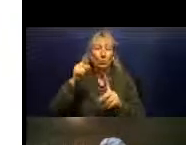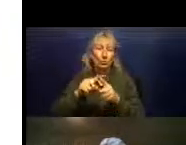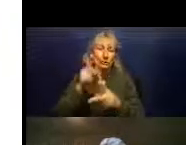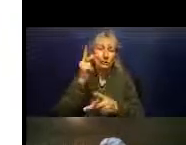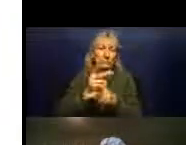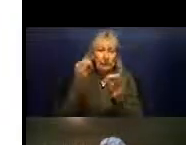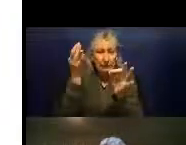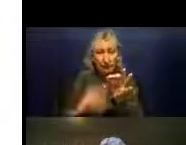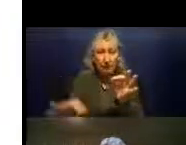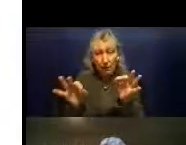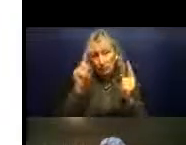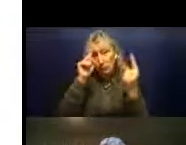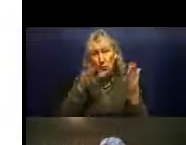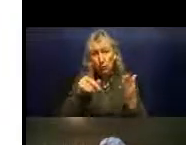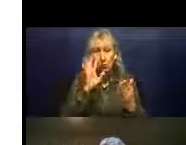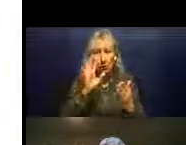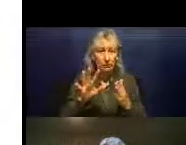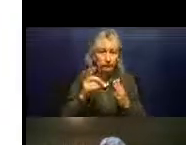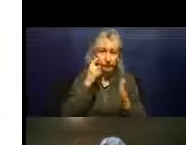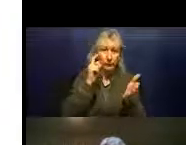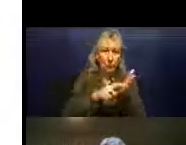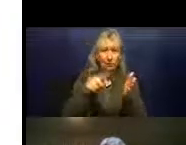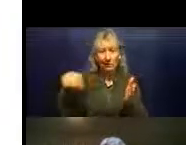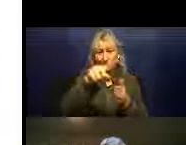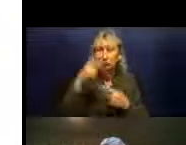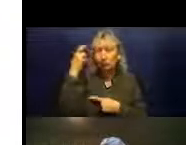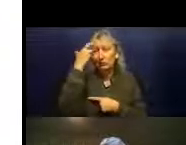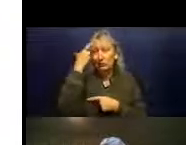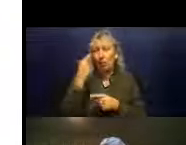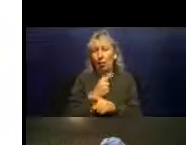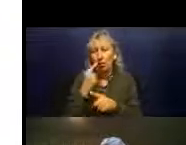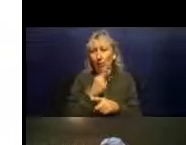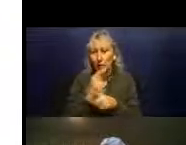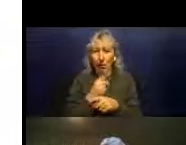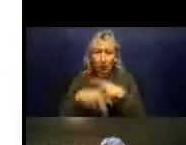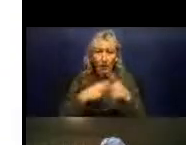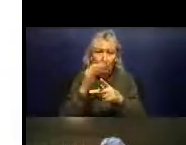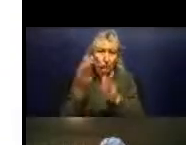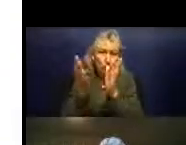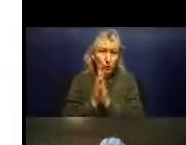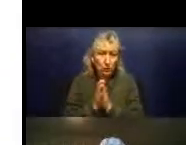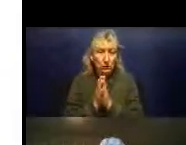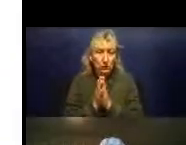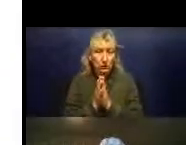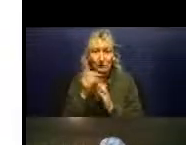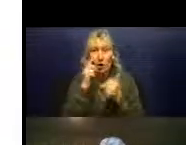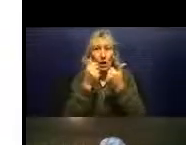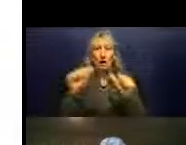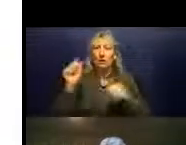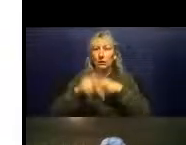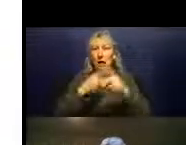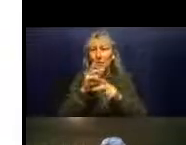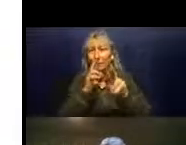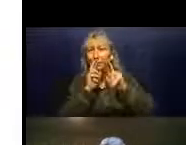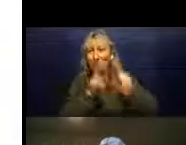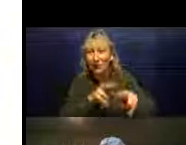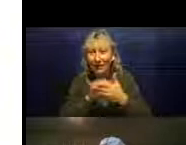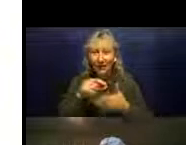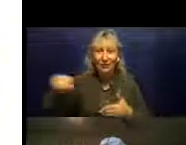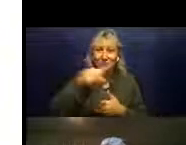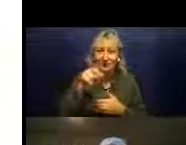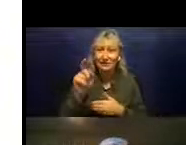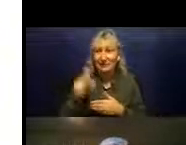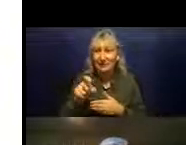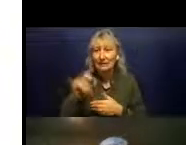So. okay, The plan was to keep it simple. I think these are.